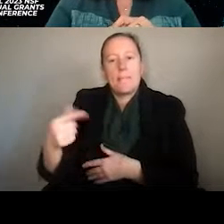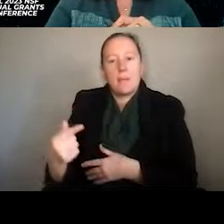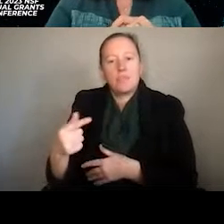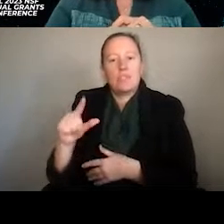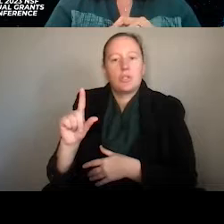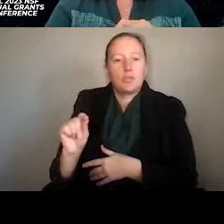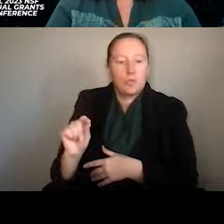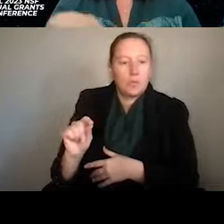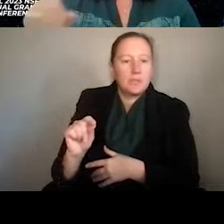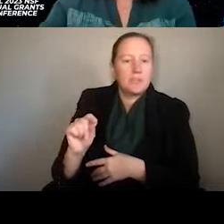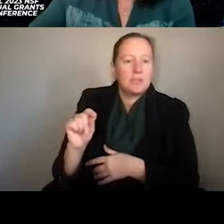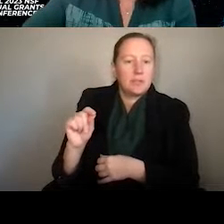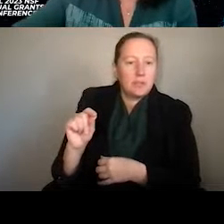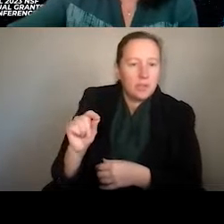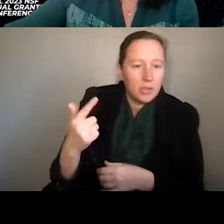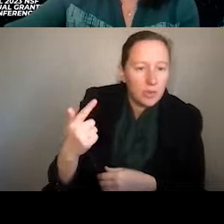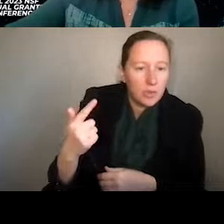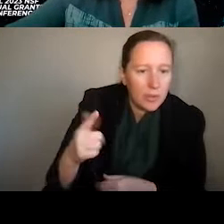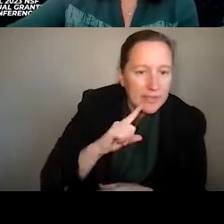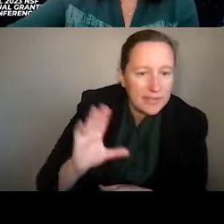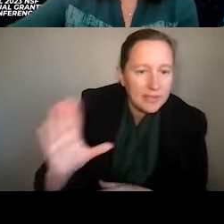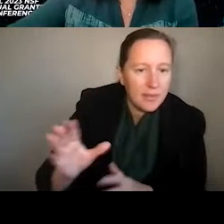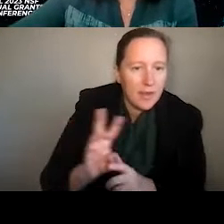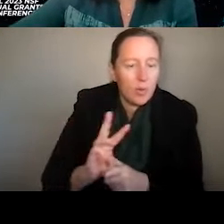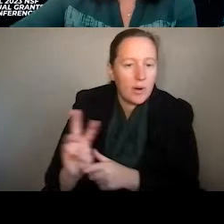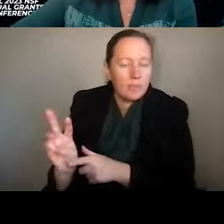that is on their website. As I mentioned before,